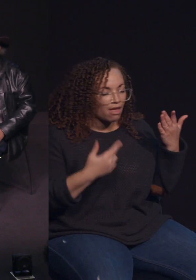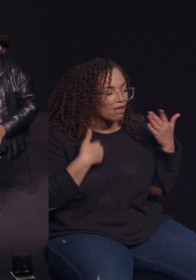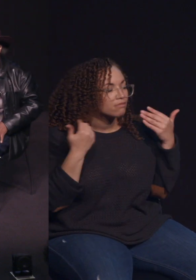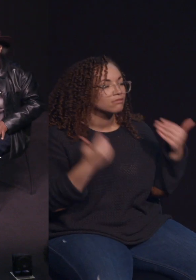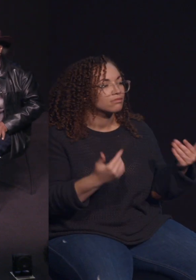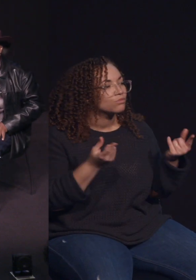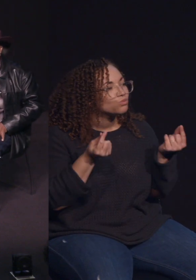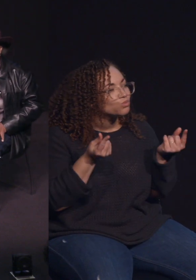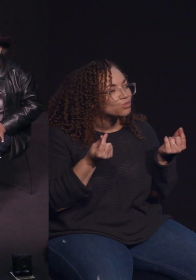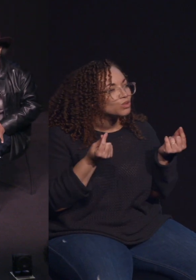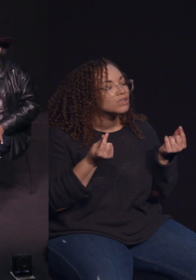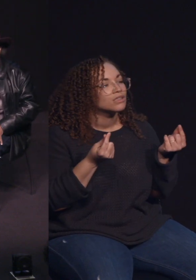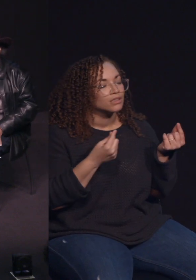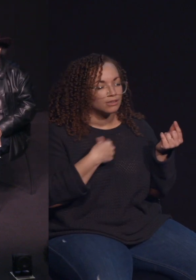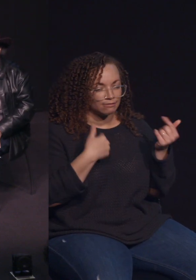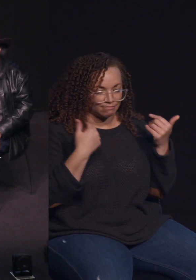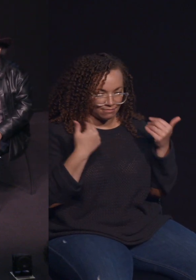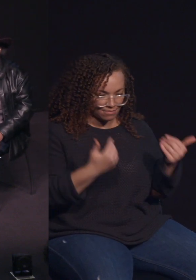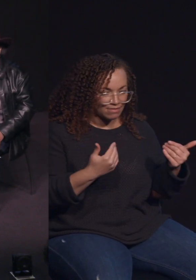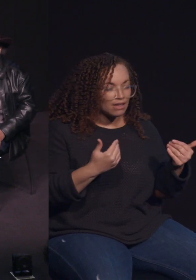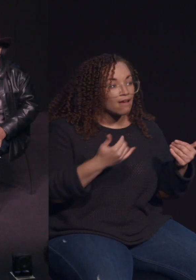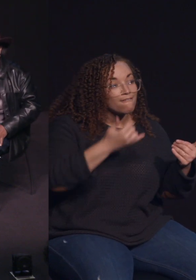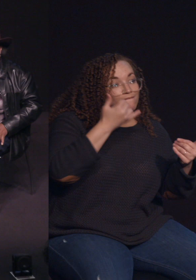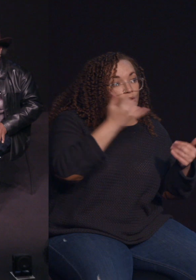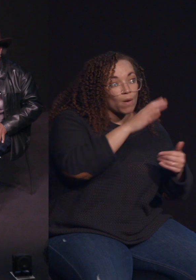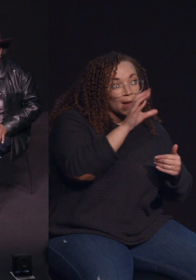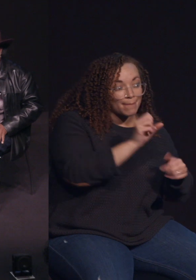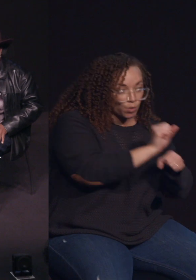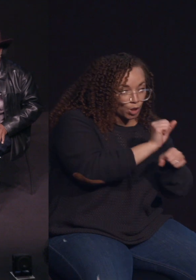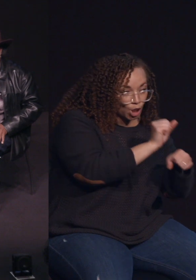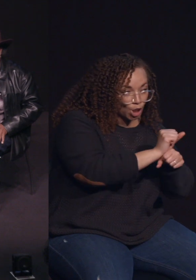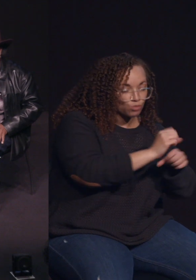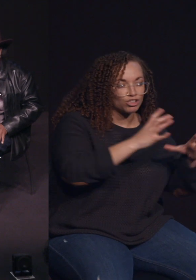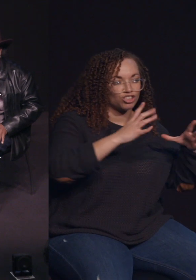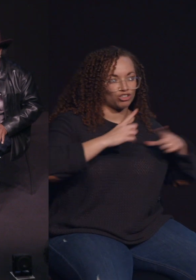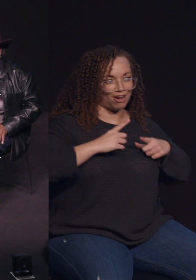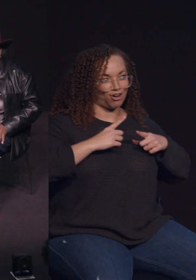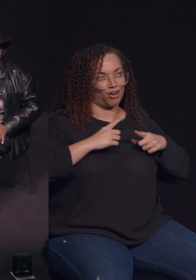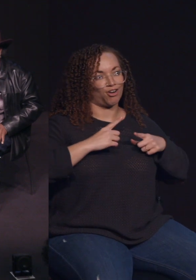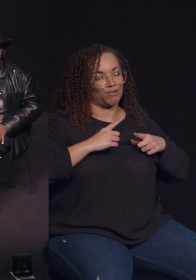telephone company, I bought 20 acre--40 acres.